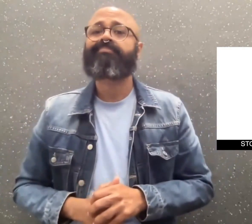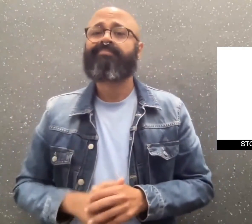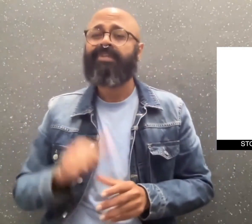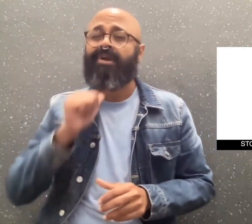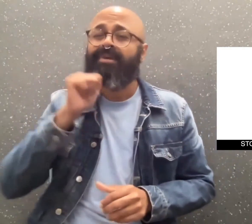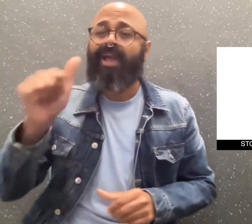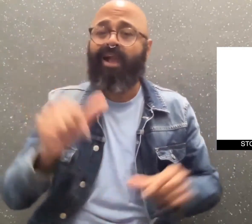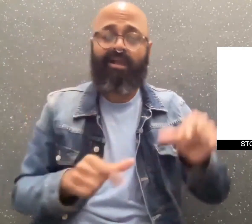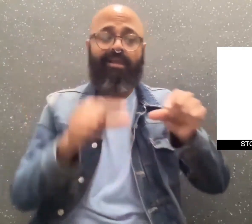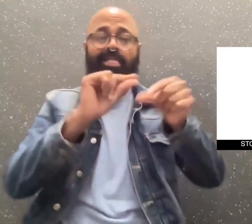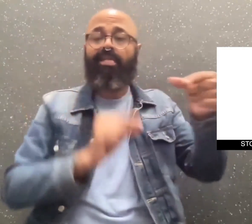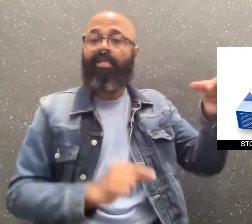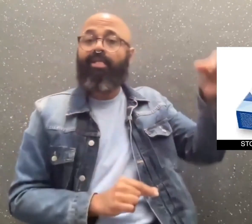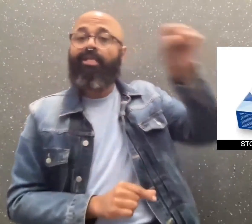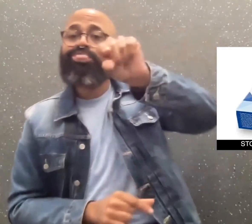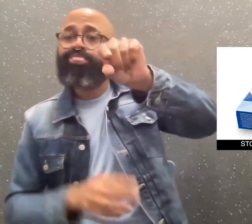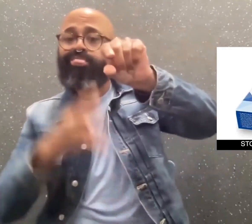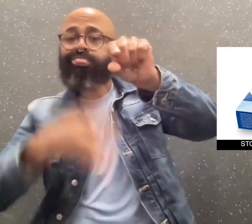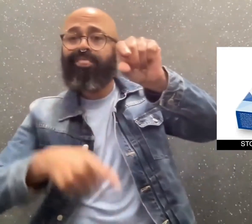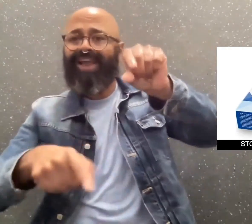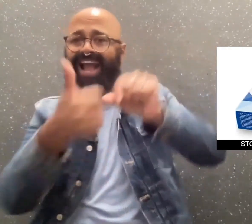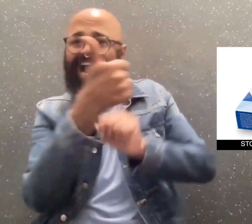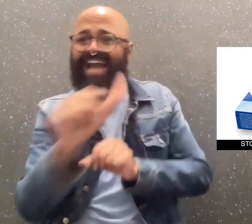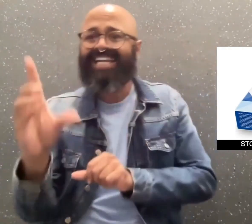And do not pour anything down the drain.